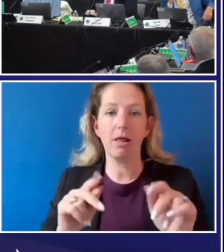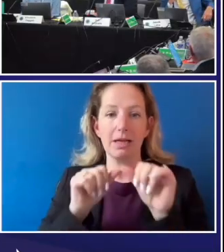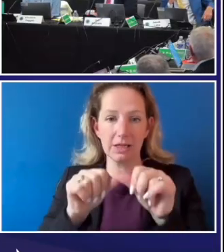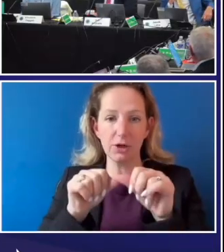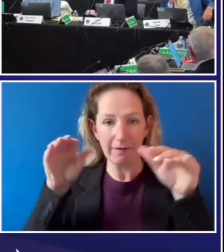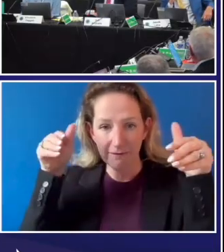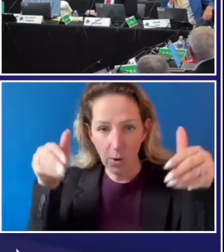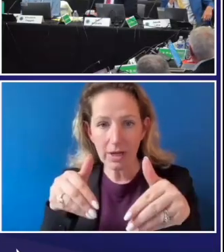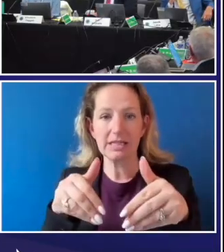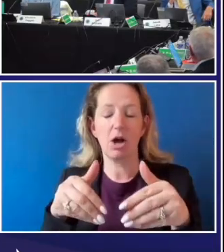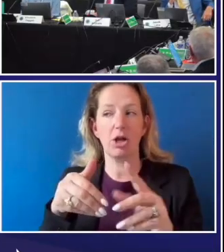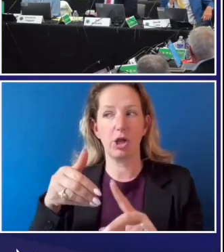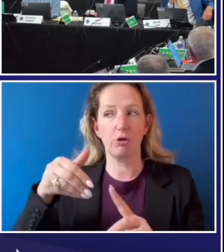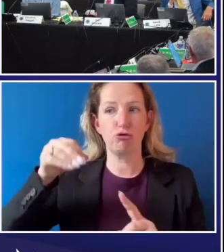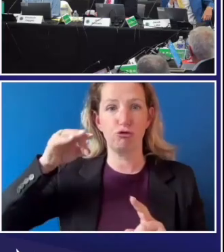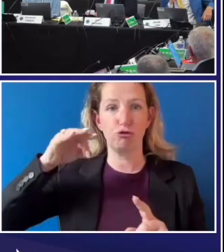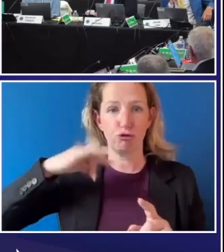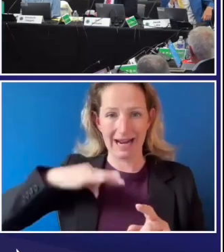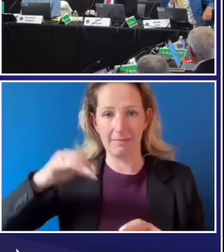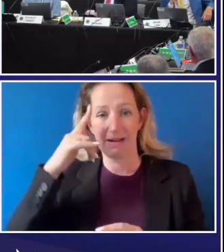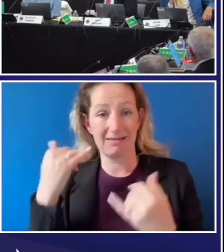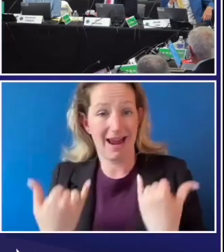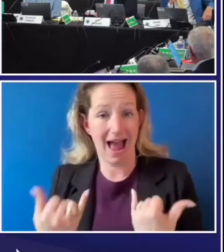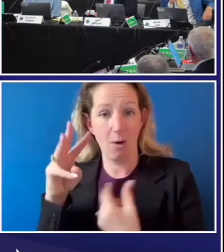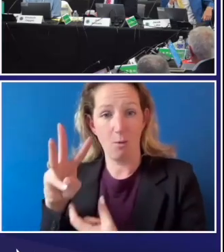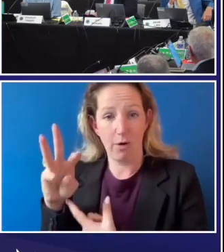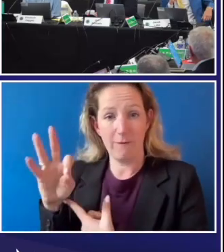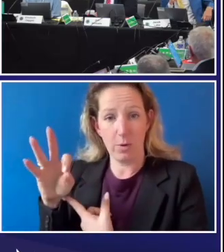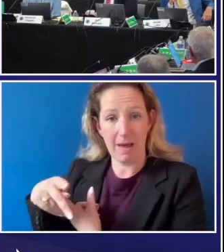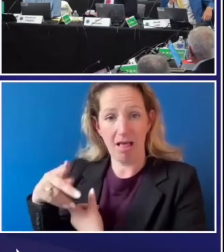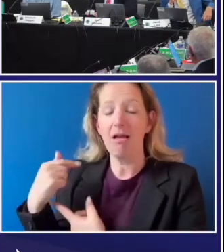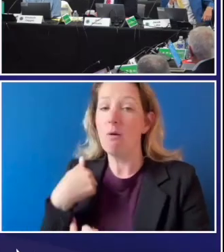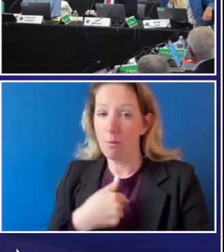I know now with Workforce Pell. We have the potential for non-credit programs,